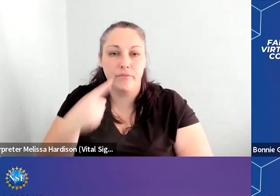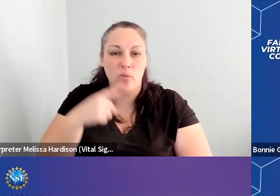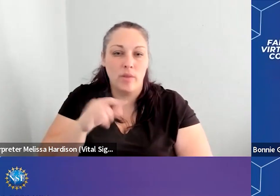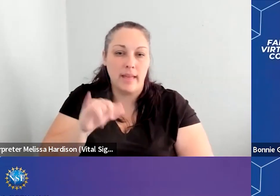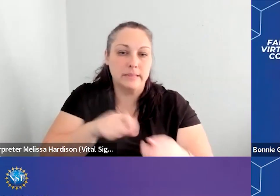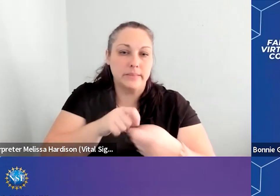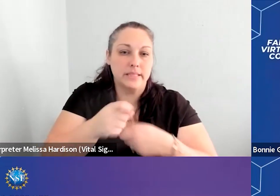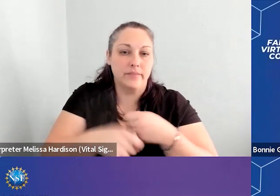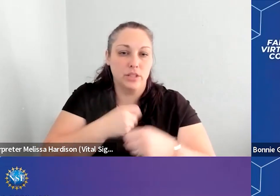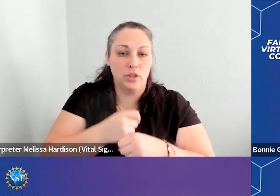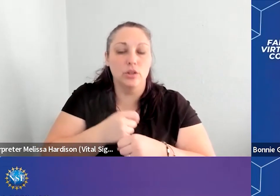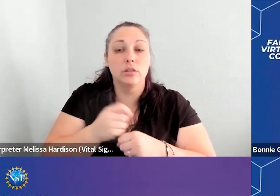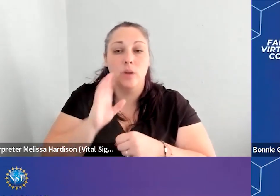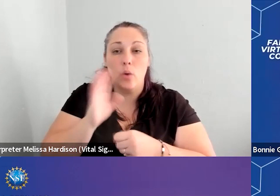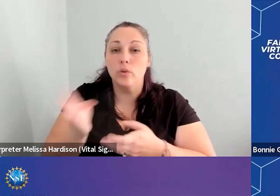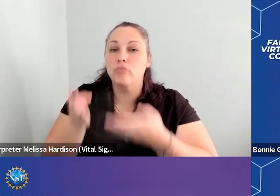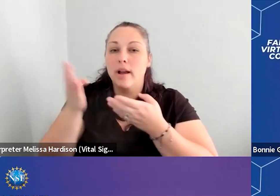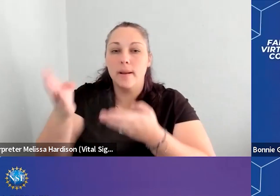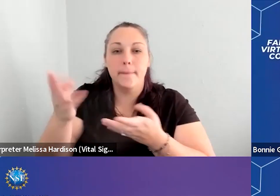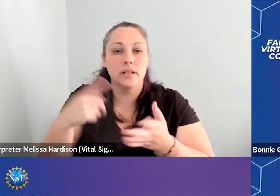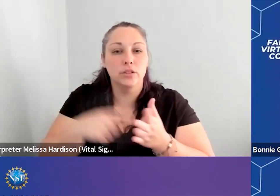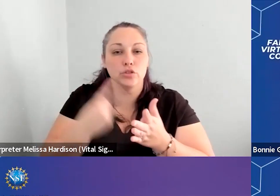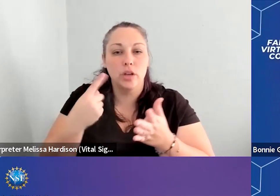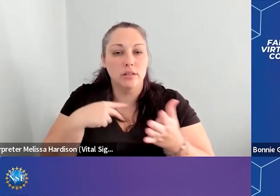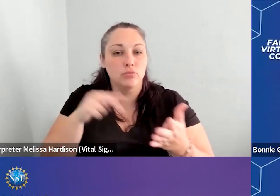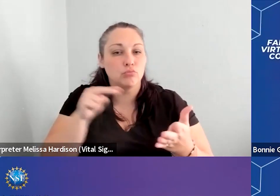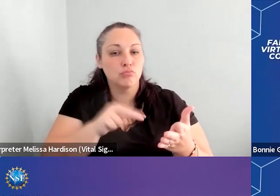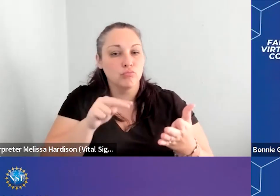So I would recommend just looking at that revision notes section